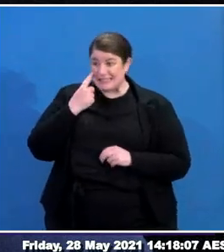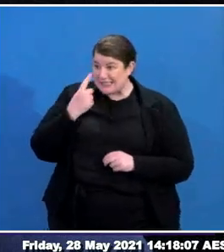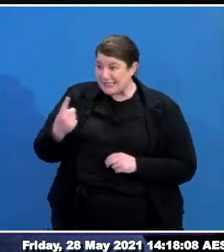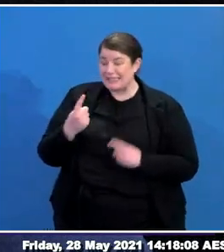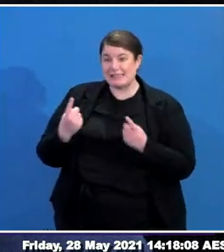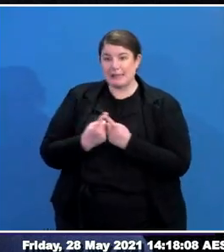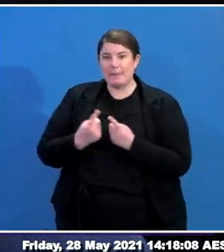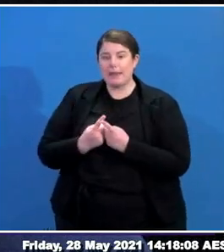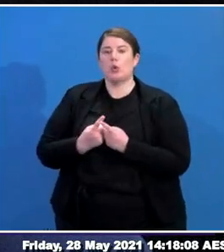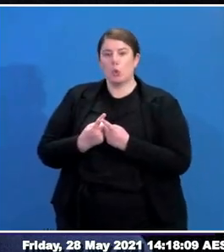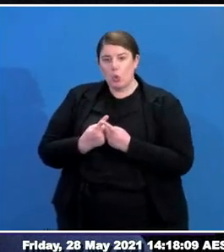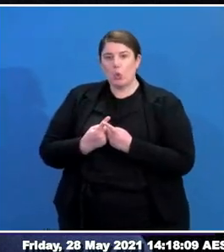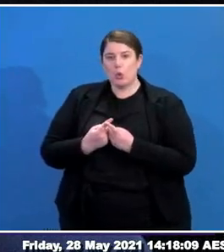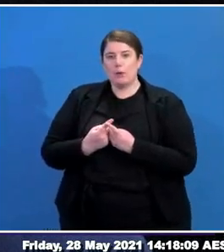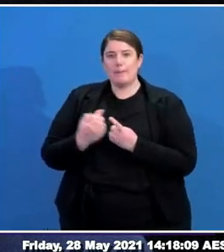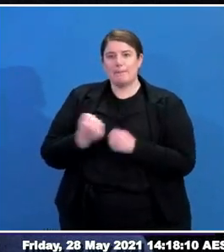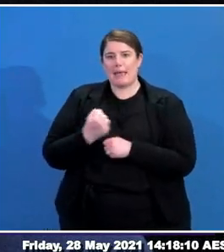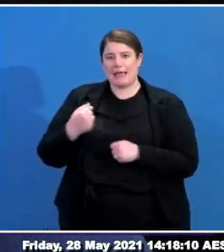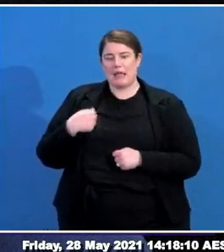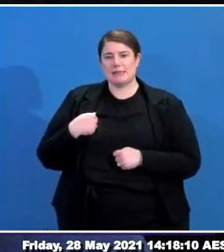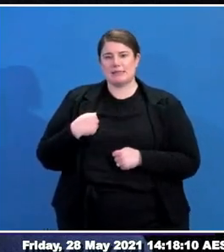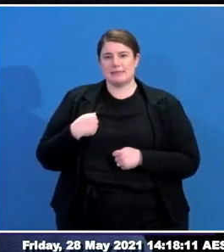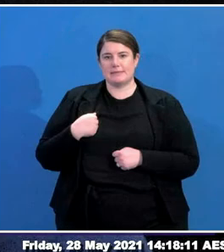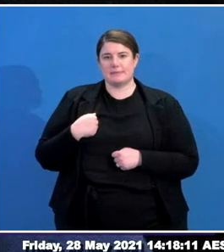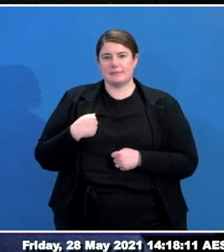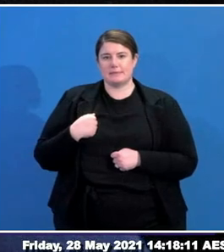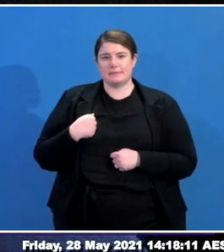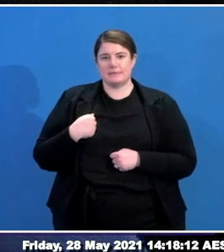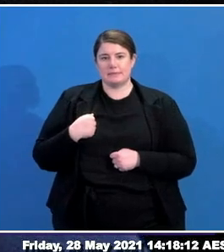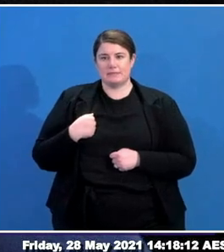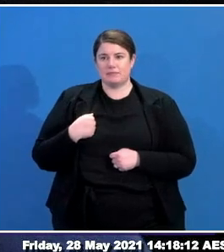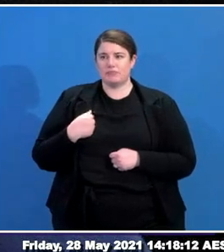to make that allow us to pose the right questions to the right people